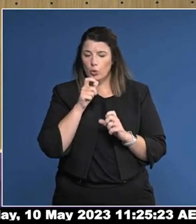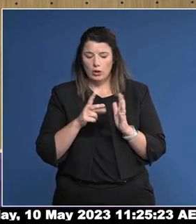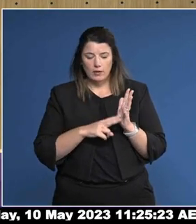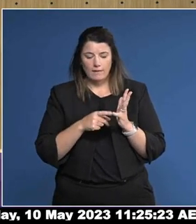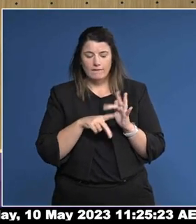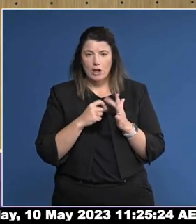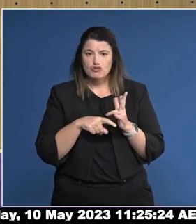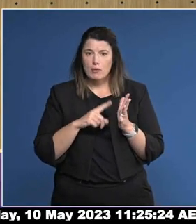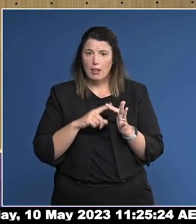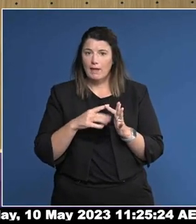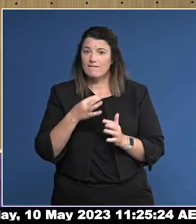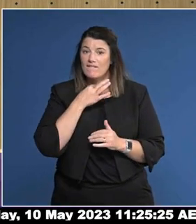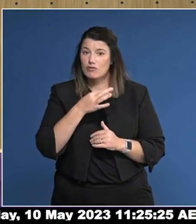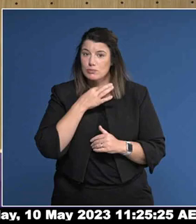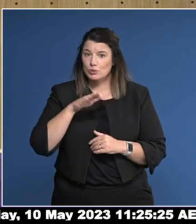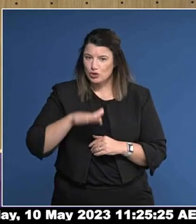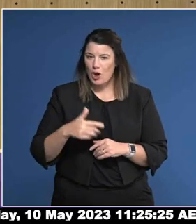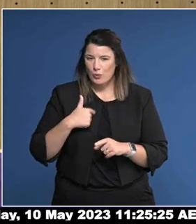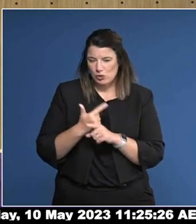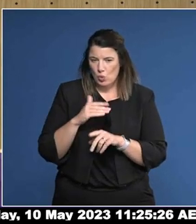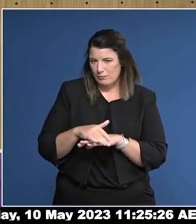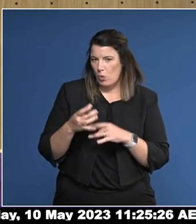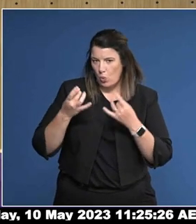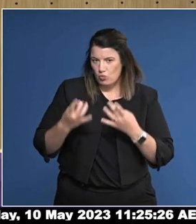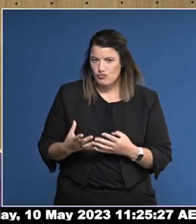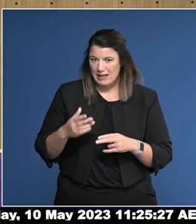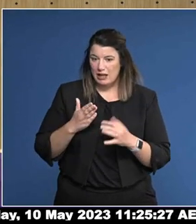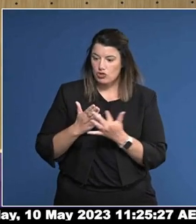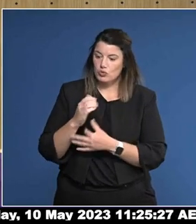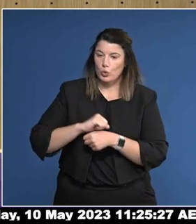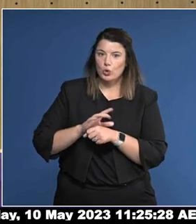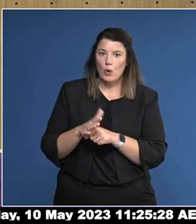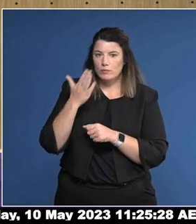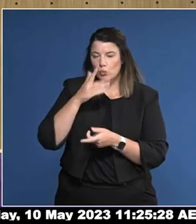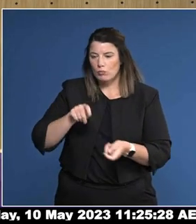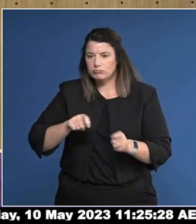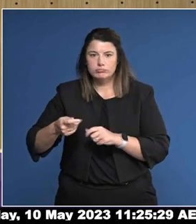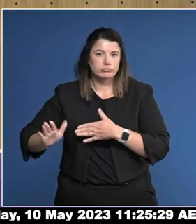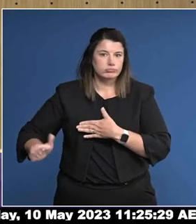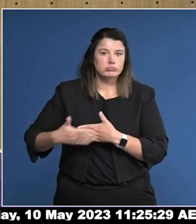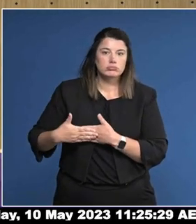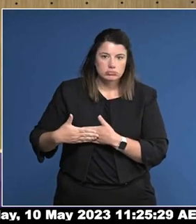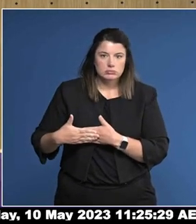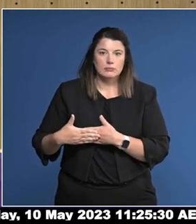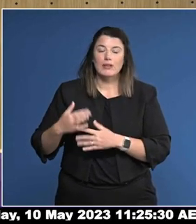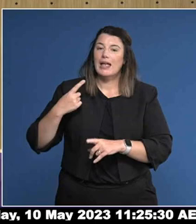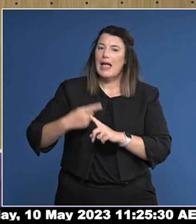child', as you pointed out, for during the school closure period and ensuring greater